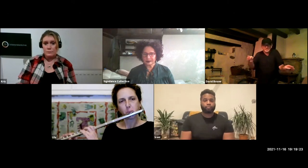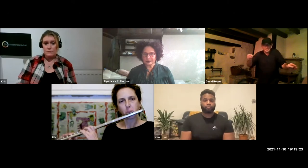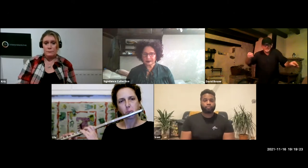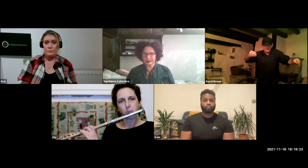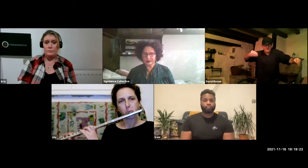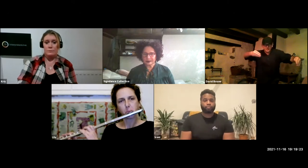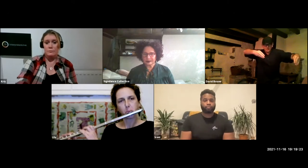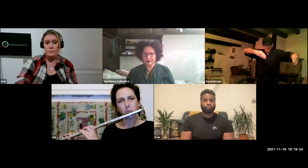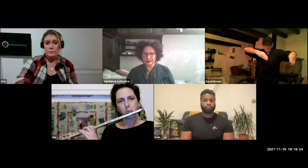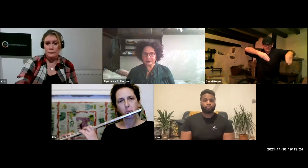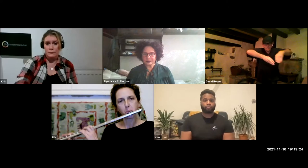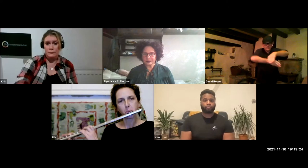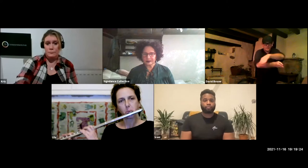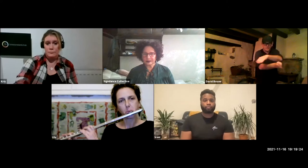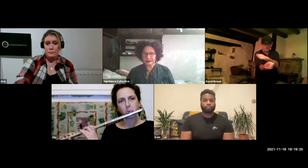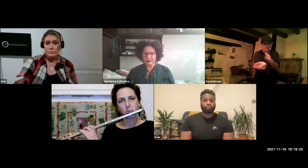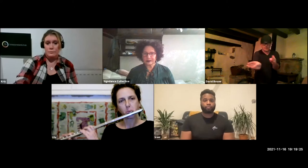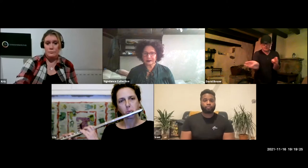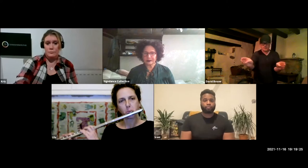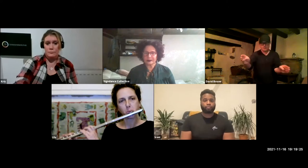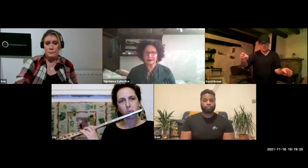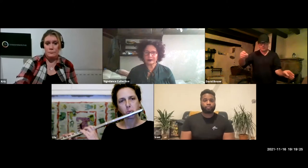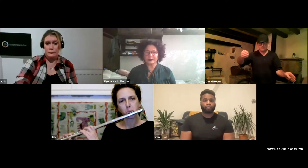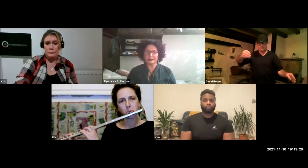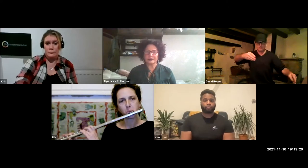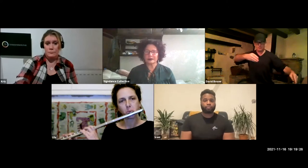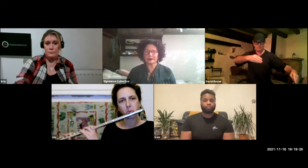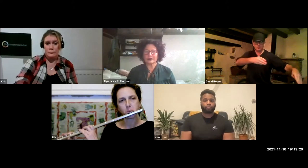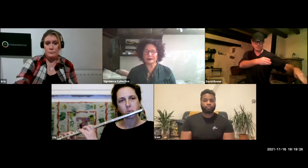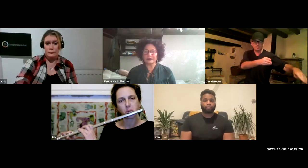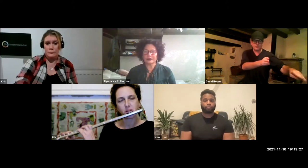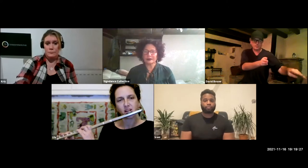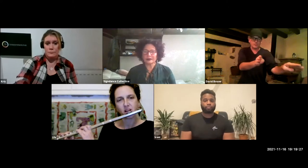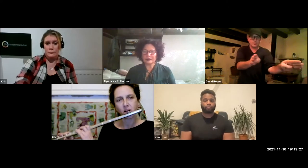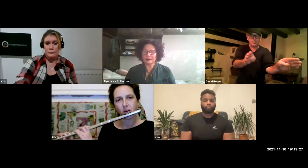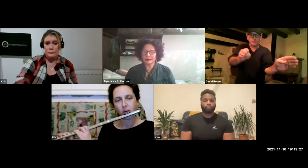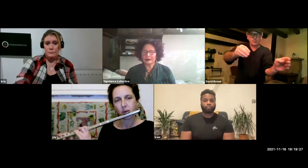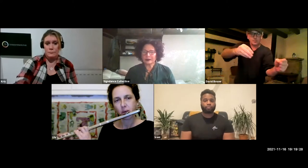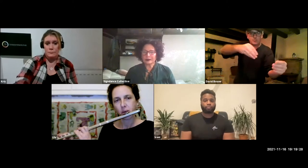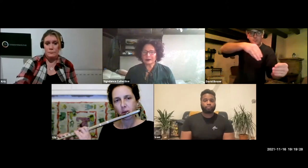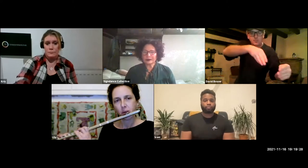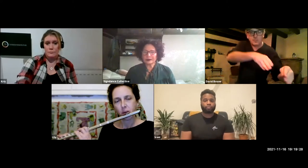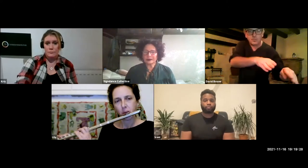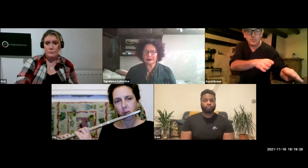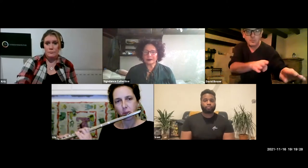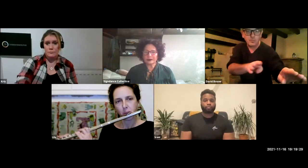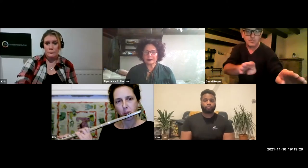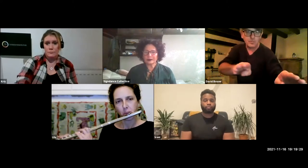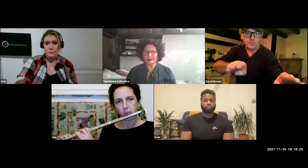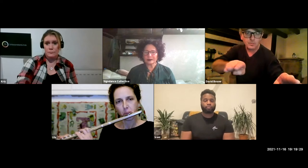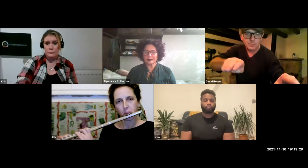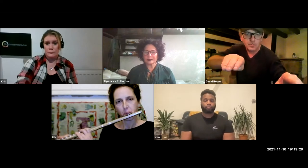snake and why Lila the vulture? Lila you want to talk about your character? Lila: Yes, the vulture is a traditional animal like the snake is. So, the symbolise um, a lot of tradition and